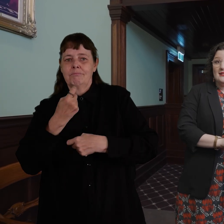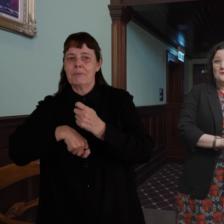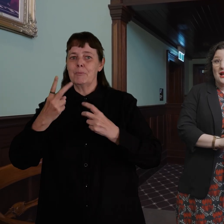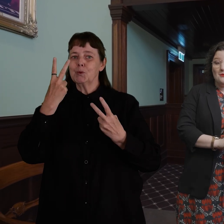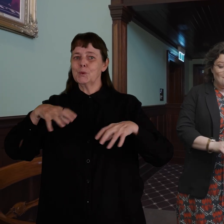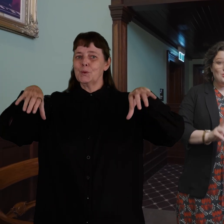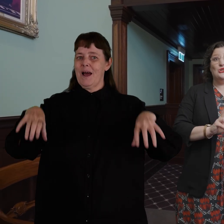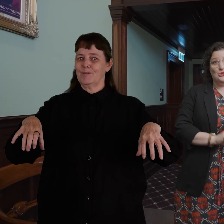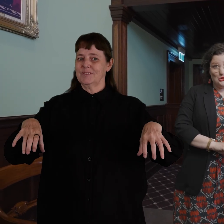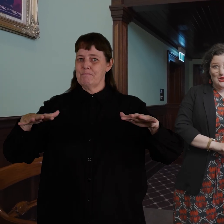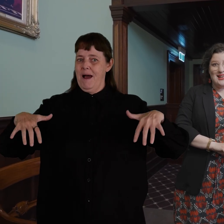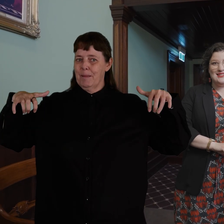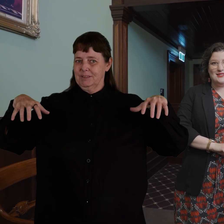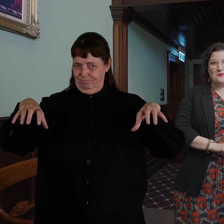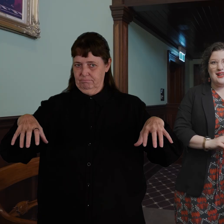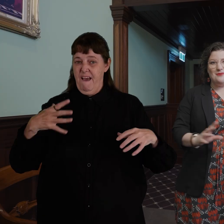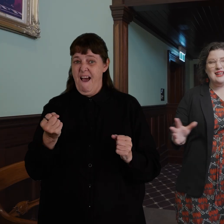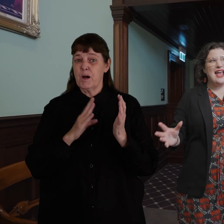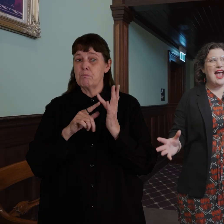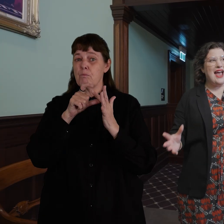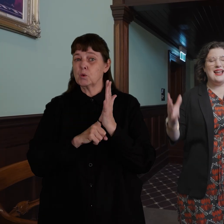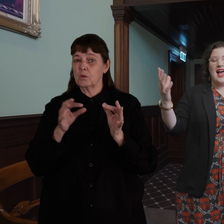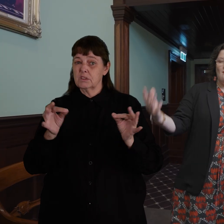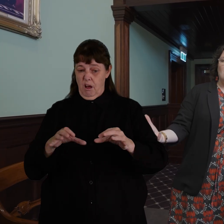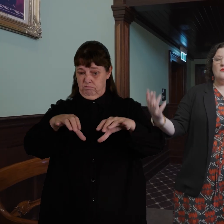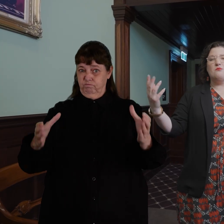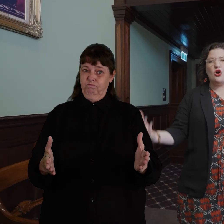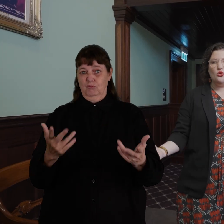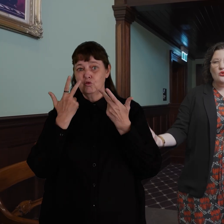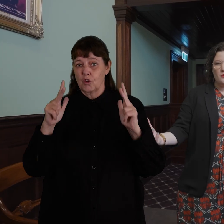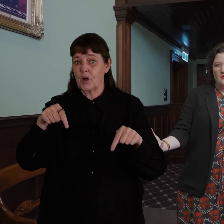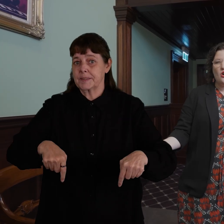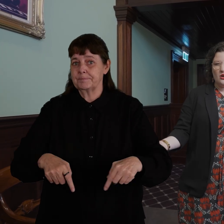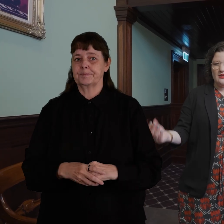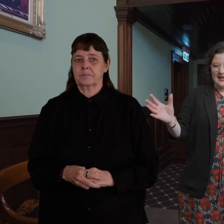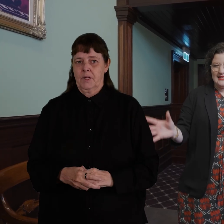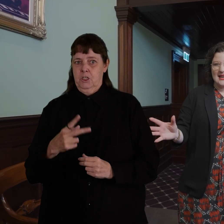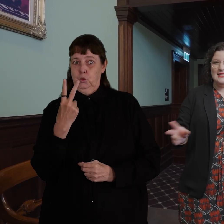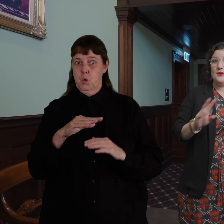House of Parliament to two houses of Parliament and having the model that we've got these days,